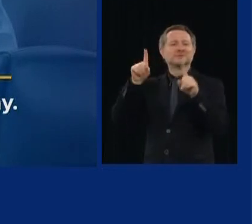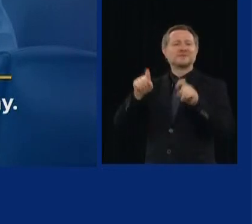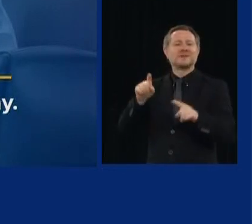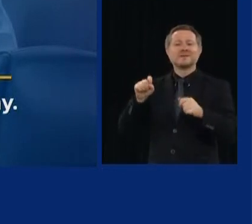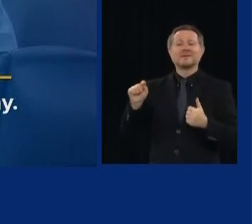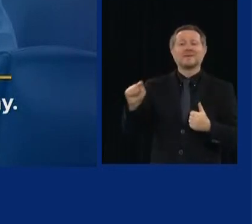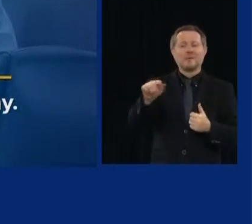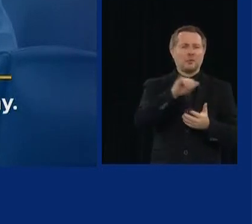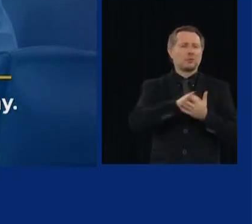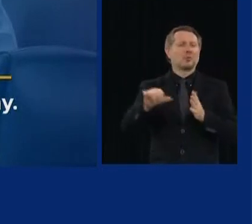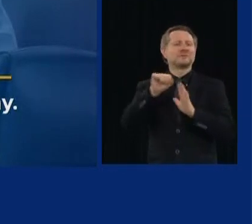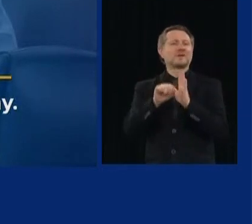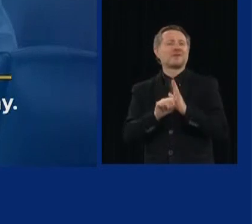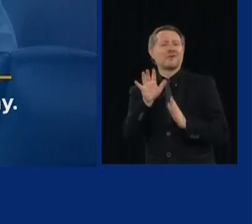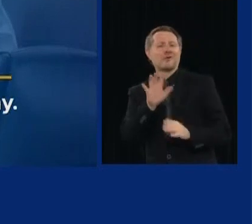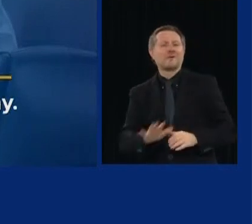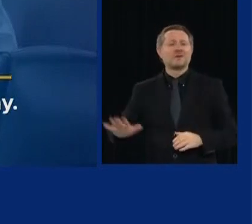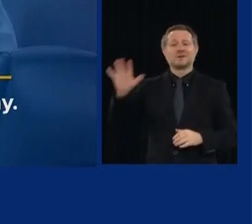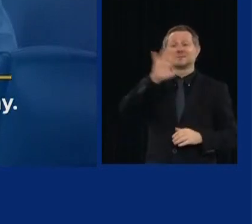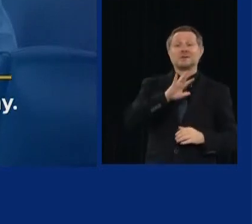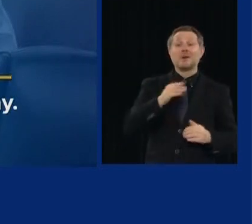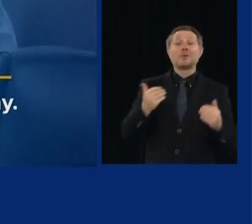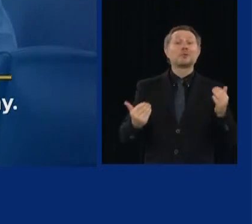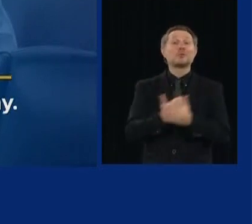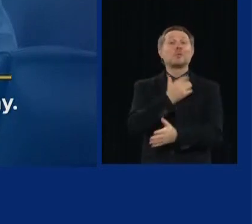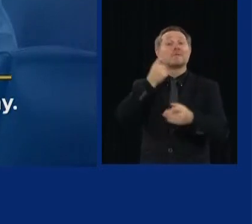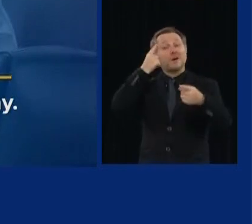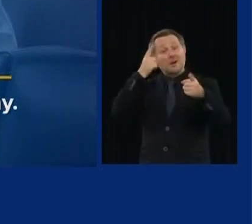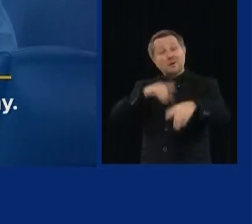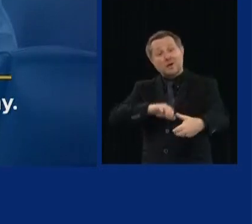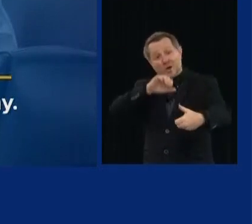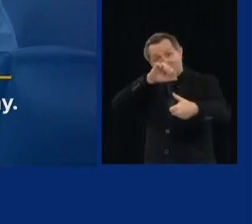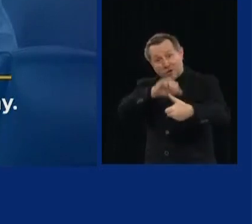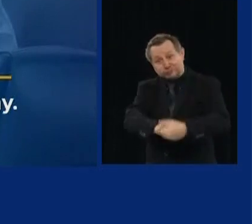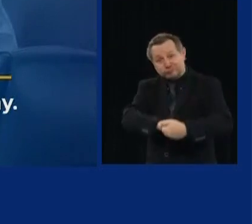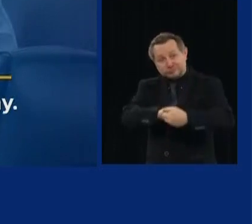WE ALSO PUT TOGETHER A NETWORK OF TESTING SITES ALL ACROSS THE